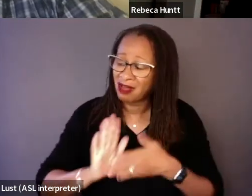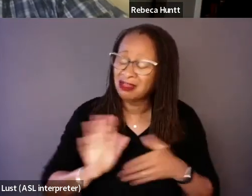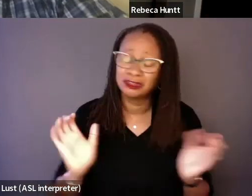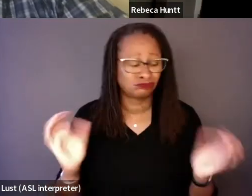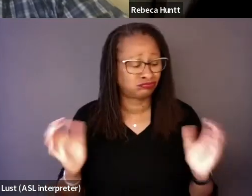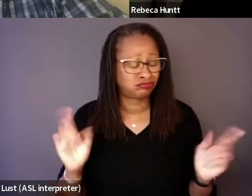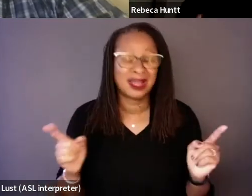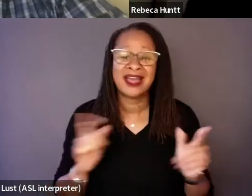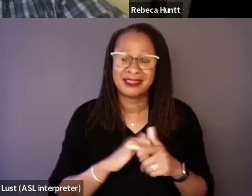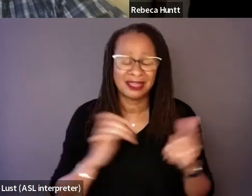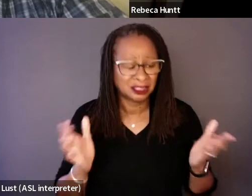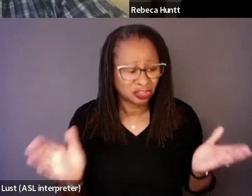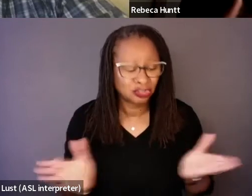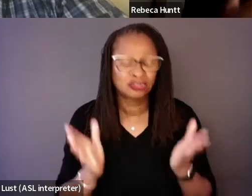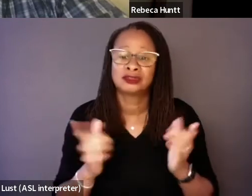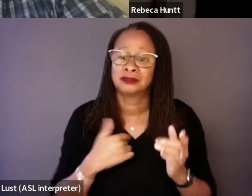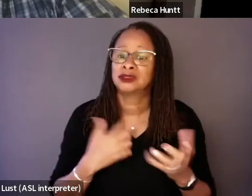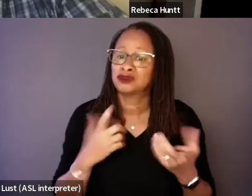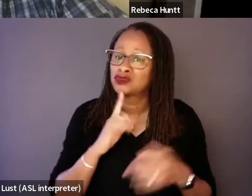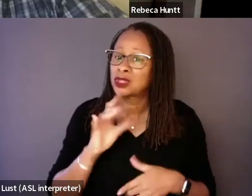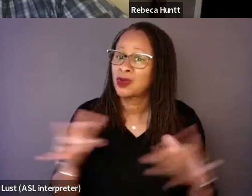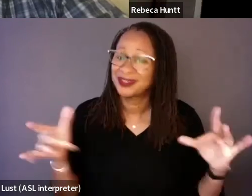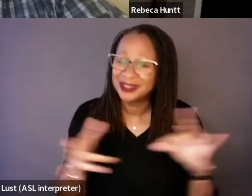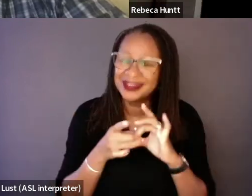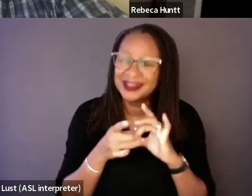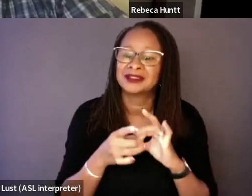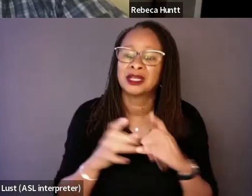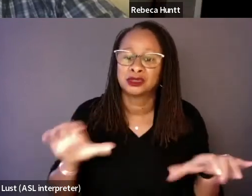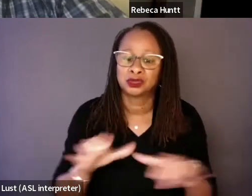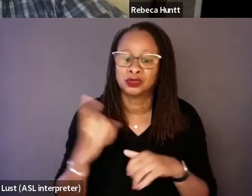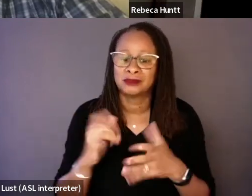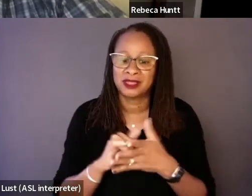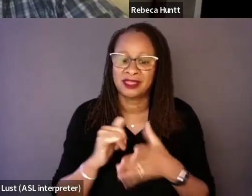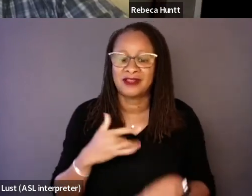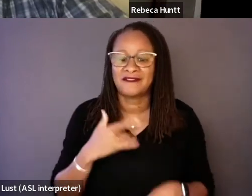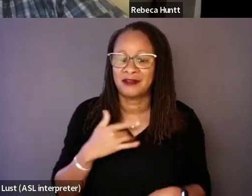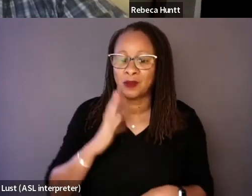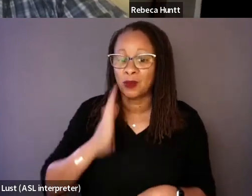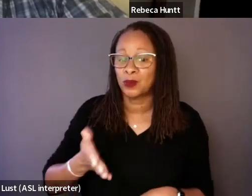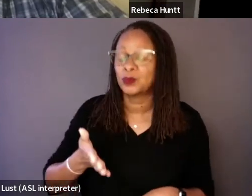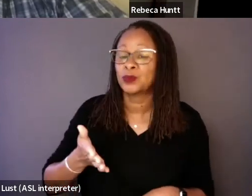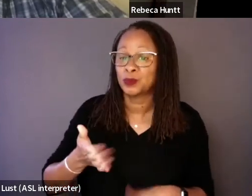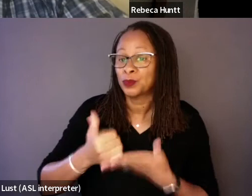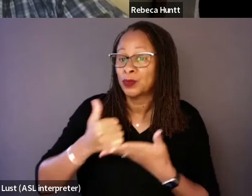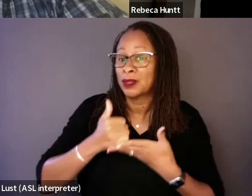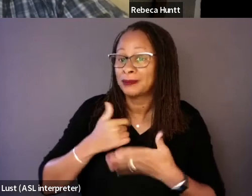connect and do something that I felt would help me connect with people in a deeper way.